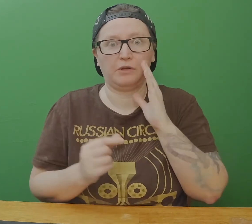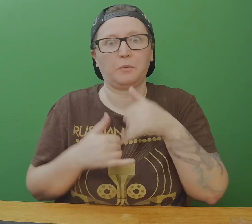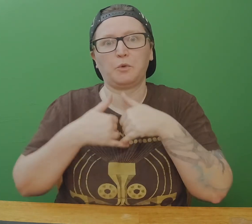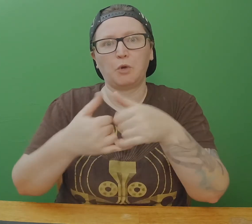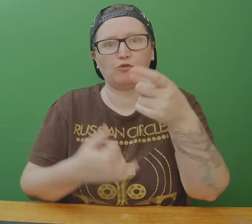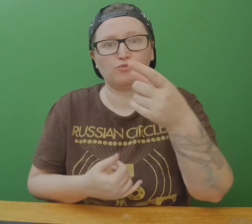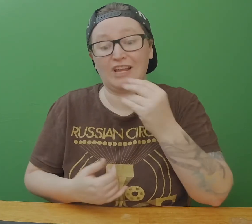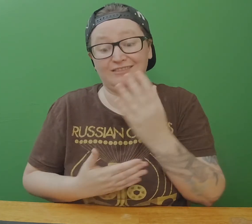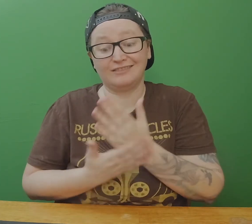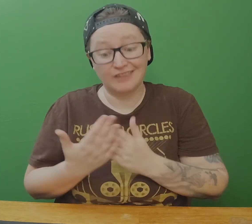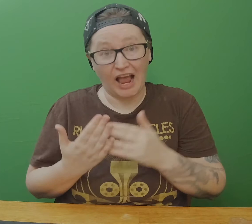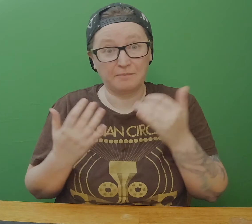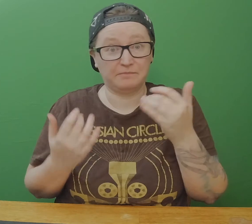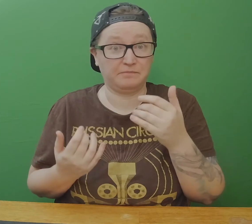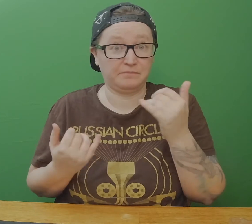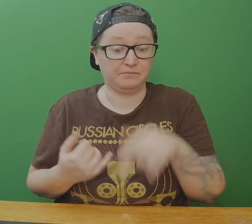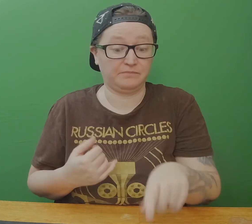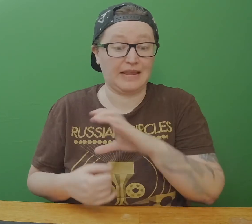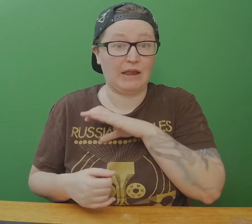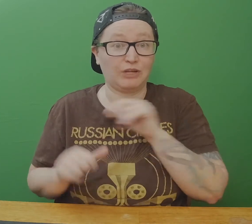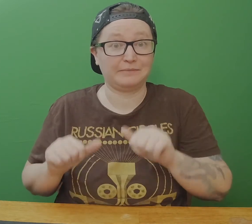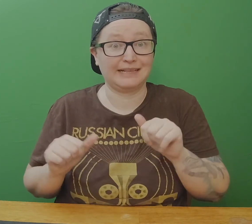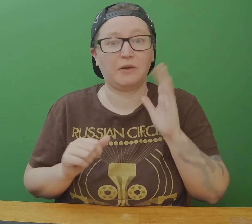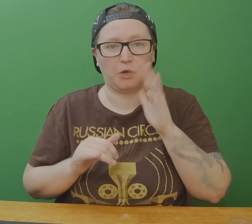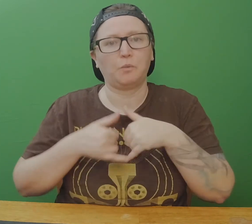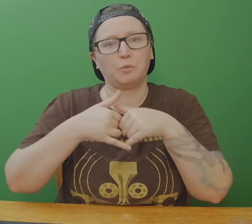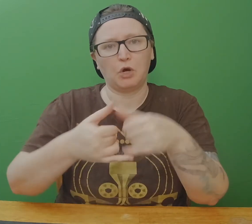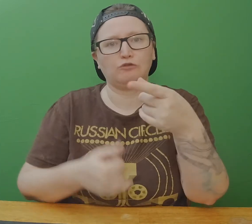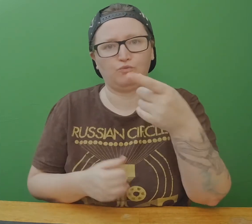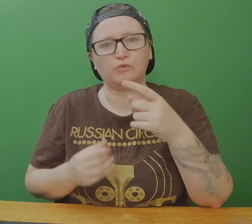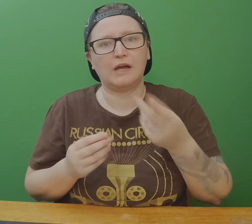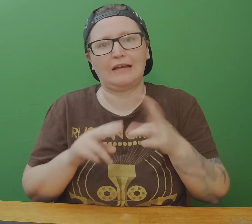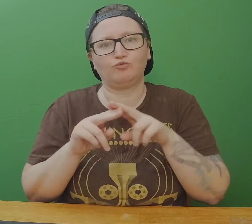right away and some cards might even reward you and depending on the character's ability might